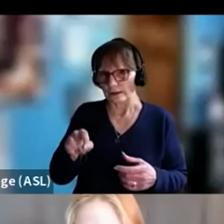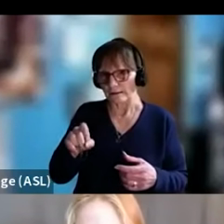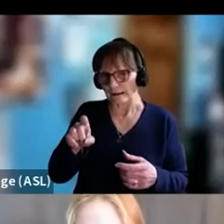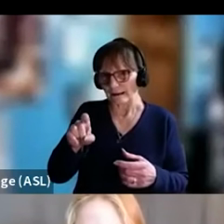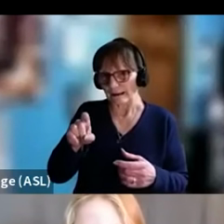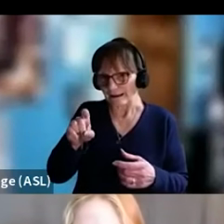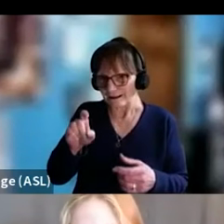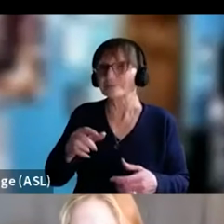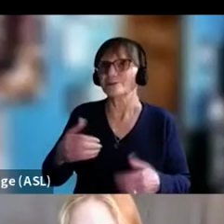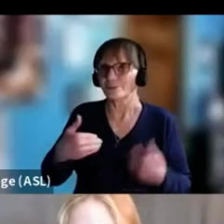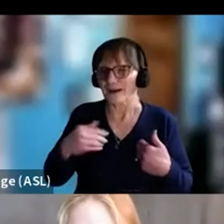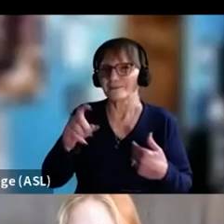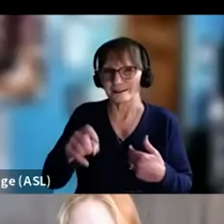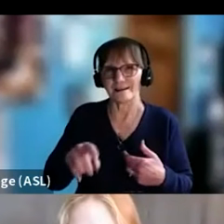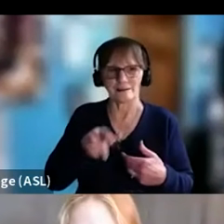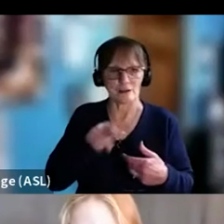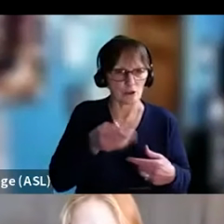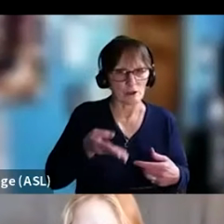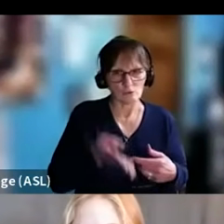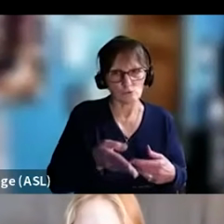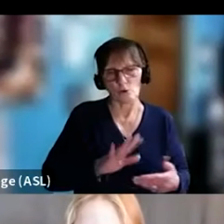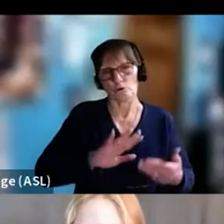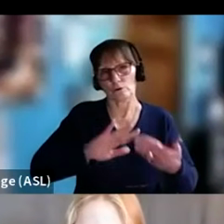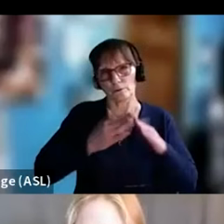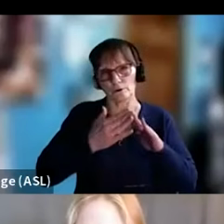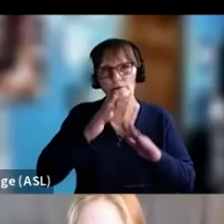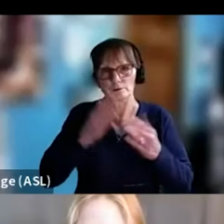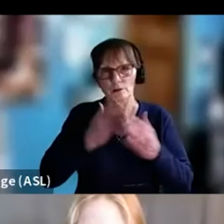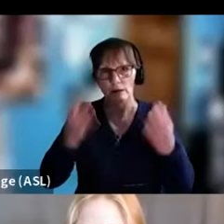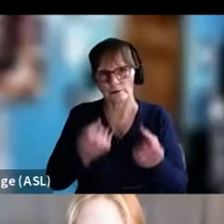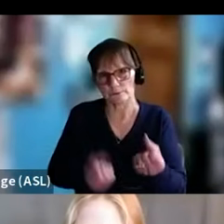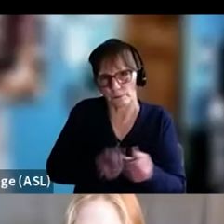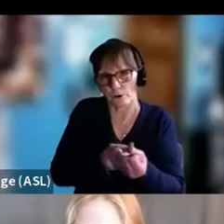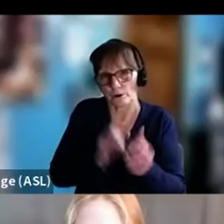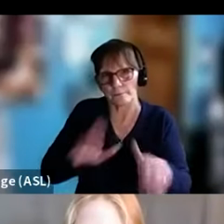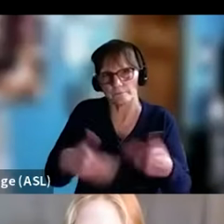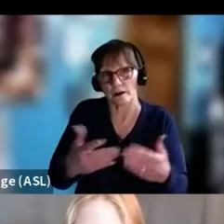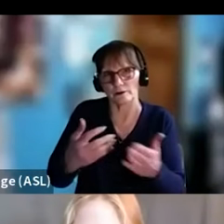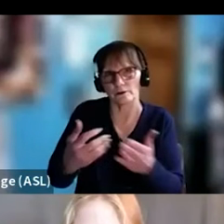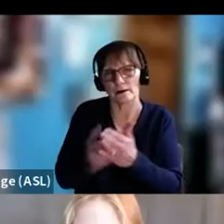that you have that need in your community. We have a lot of support that we can provide you to help get that program started.